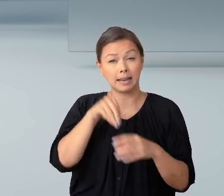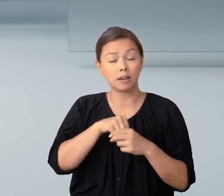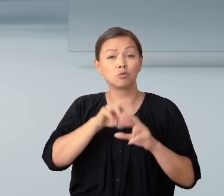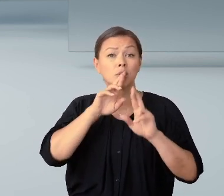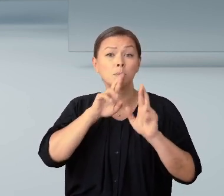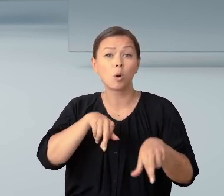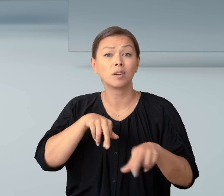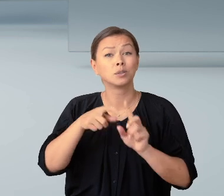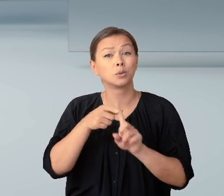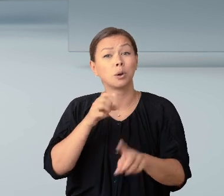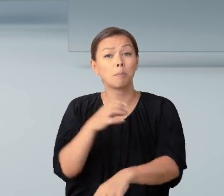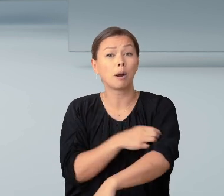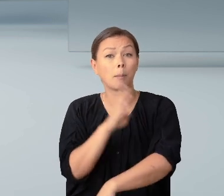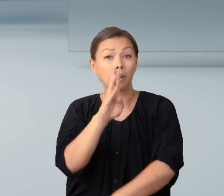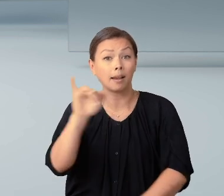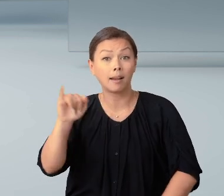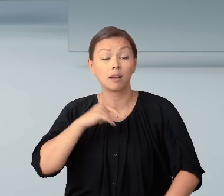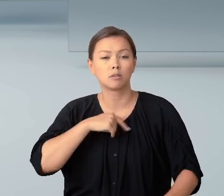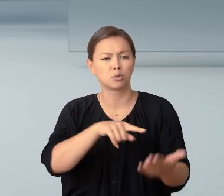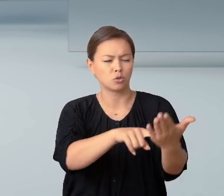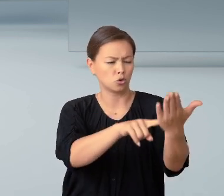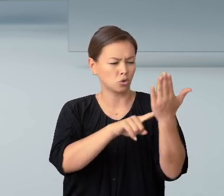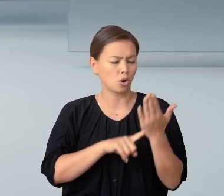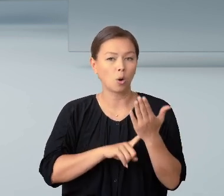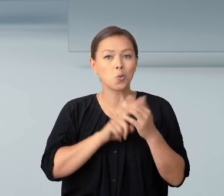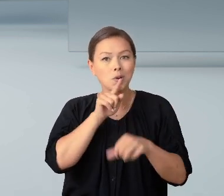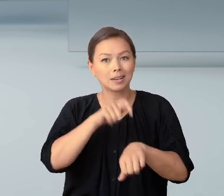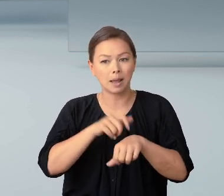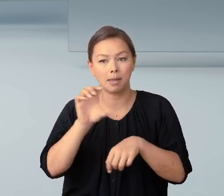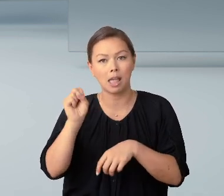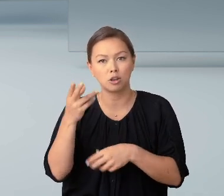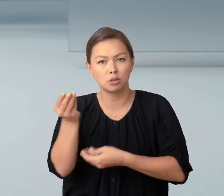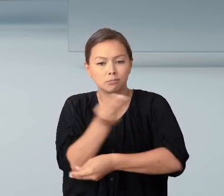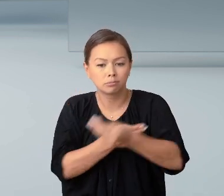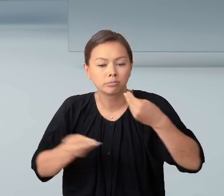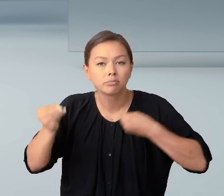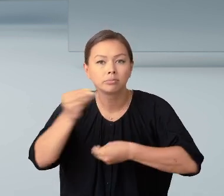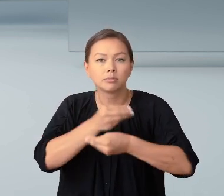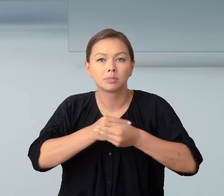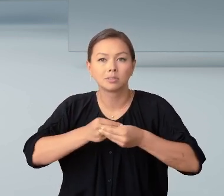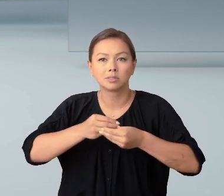to get real-time cash flow, identify financial patterns, analyze trends,